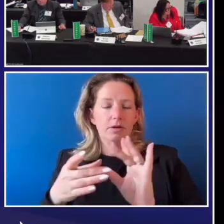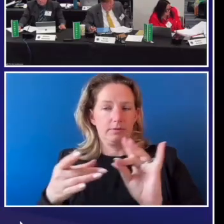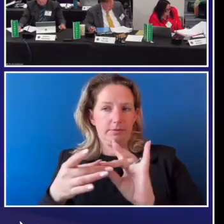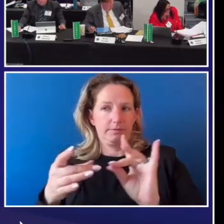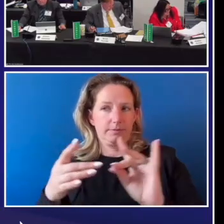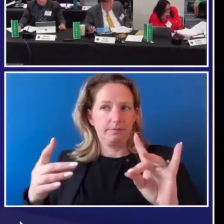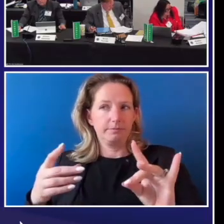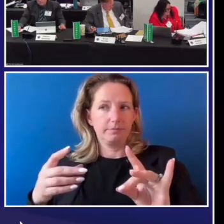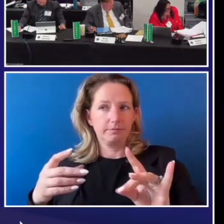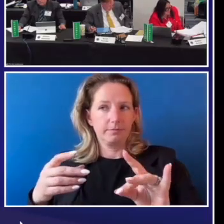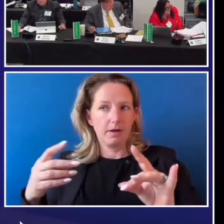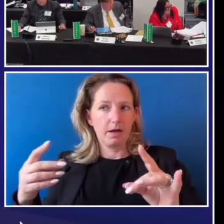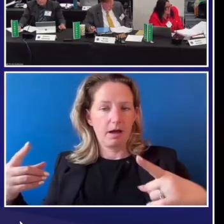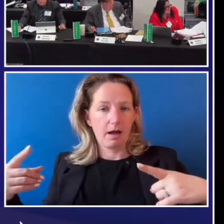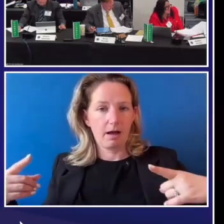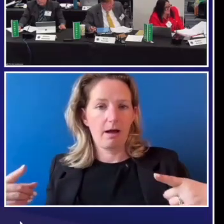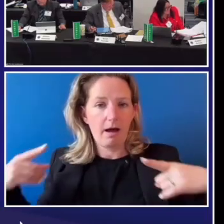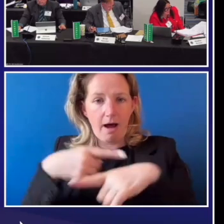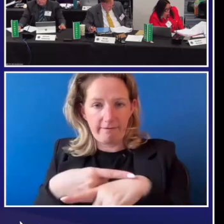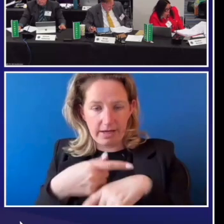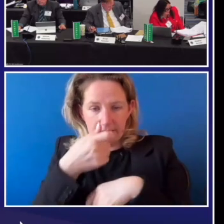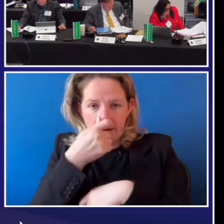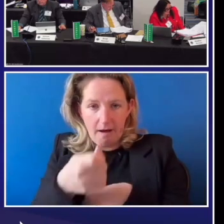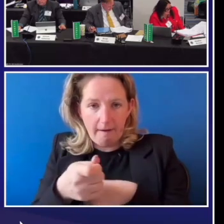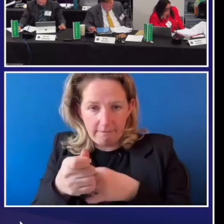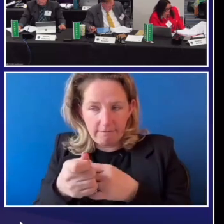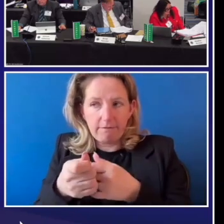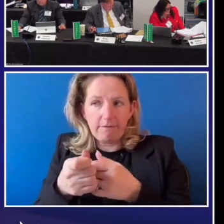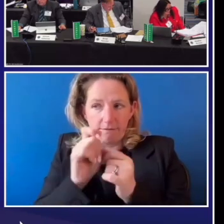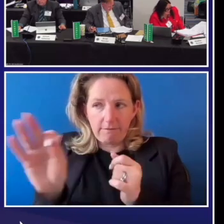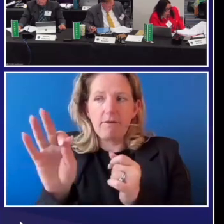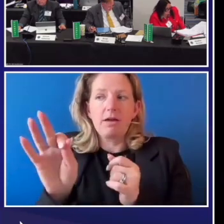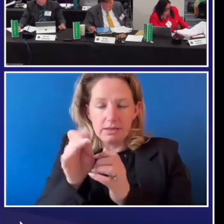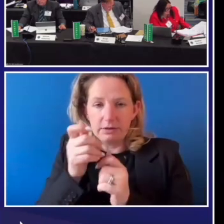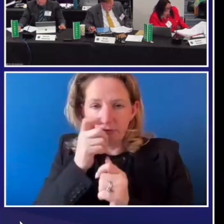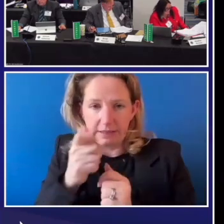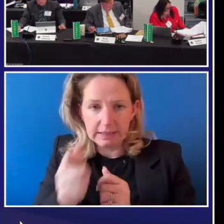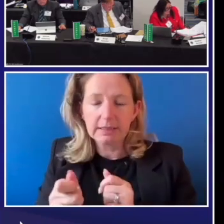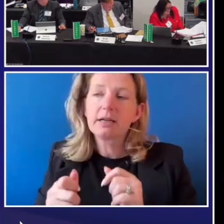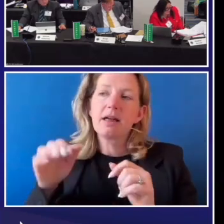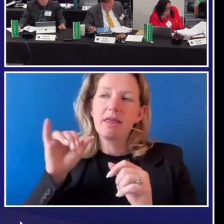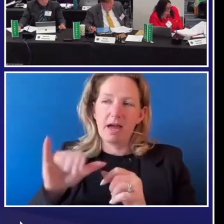I, I, I know that for accrediting agencies,